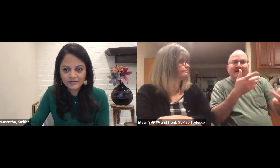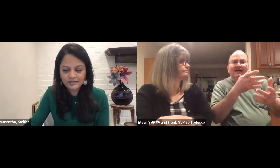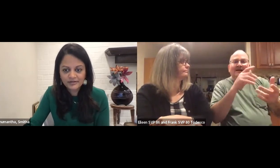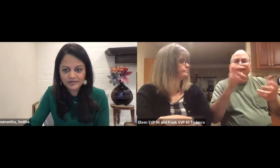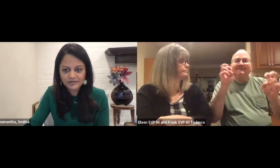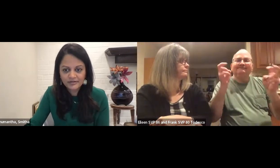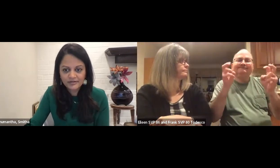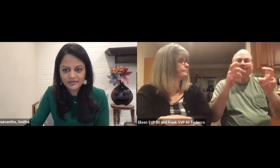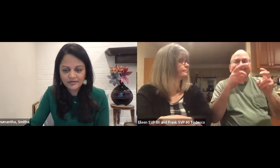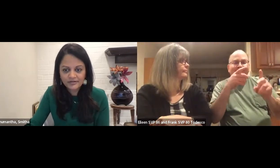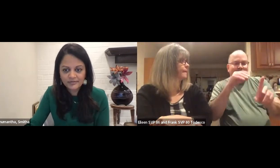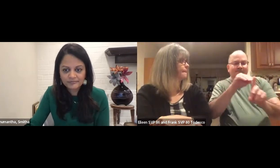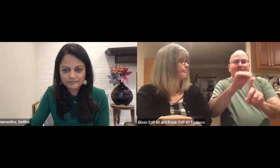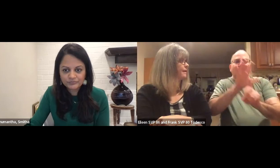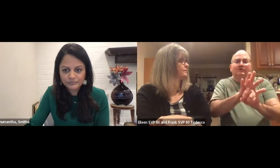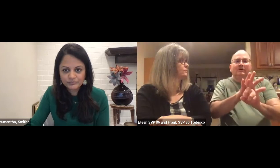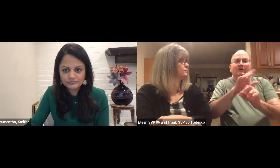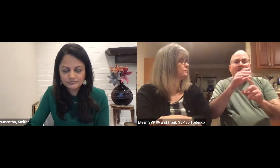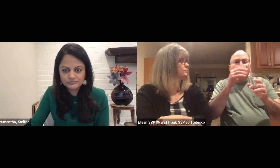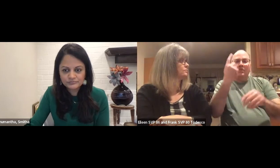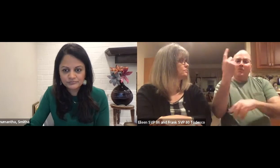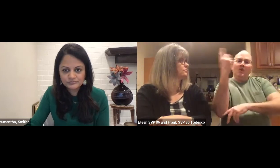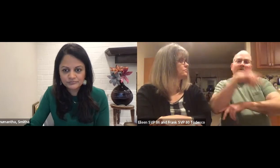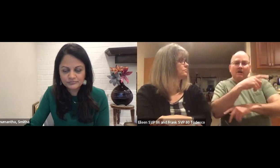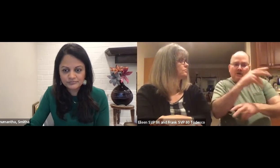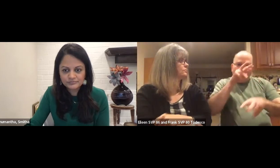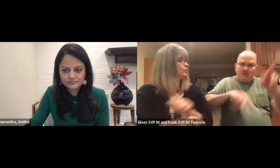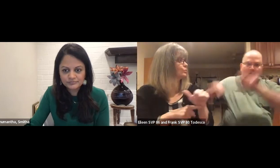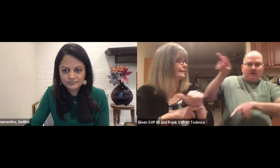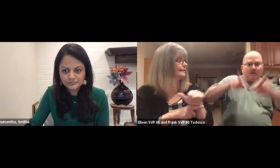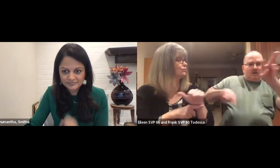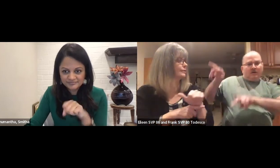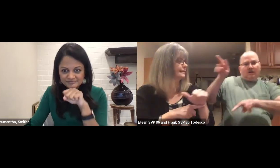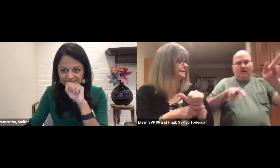so we got somebody new that came in, and, you know, we exposed her for one day.